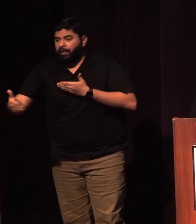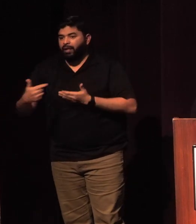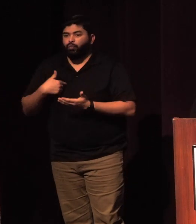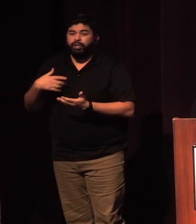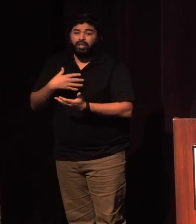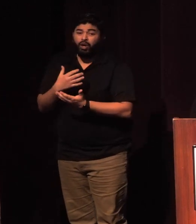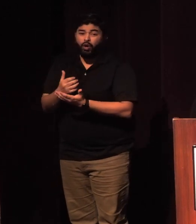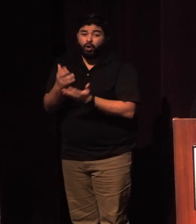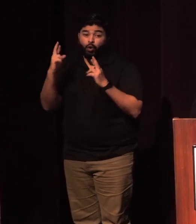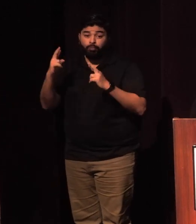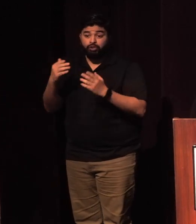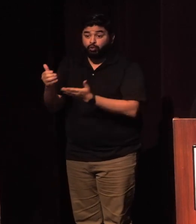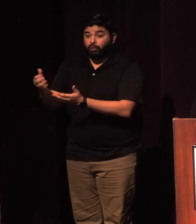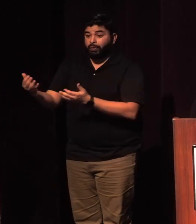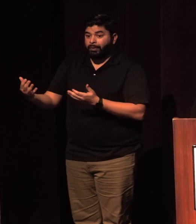path forward.